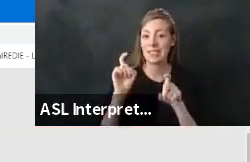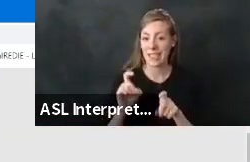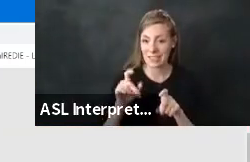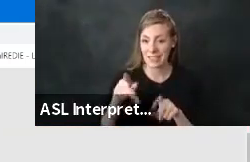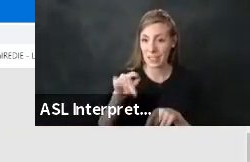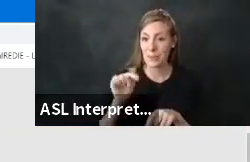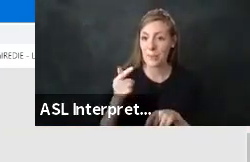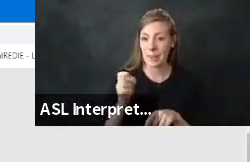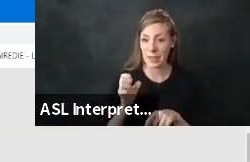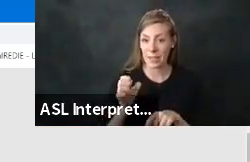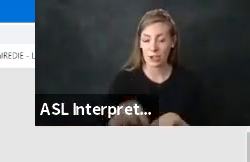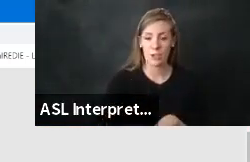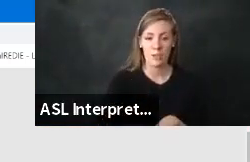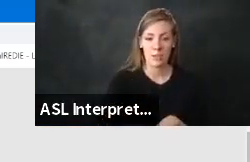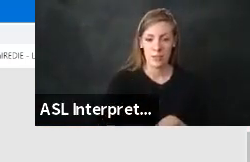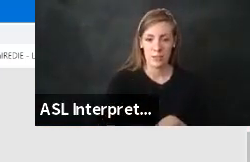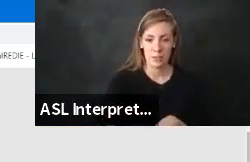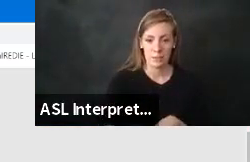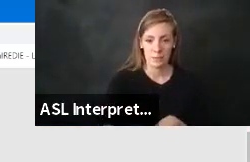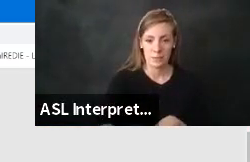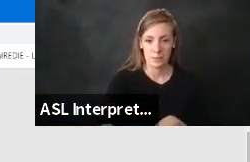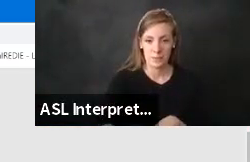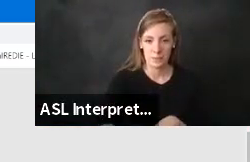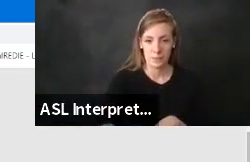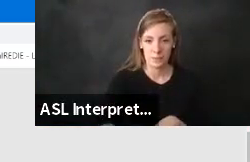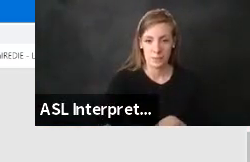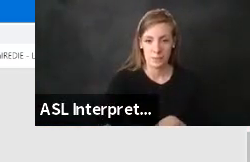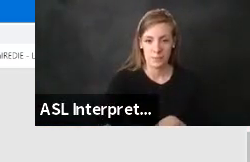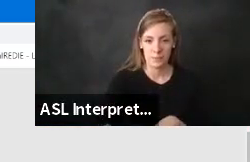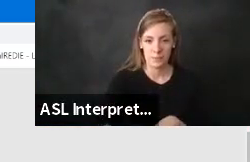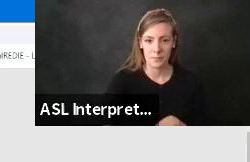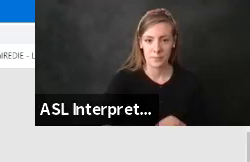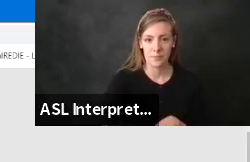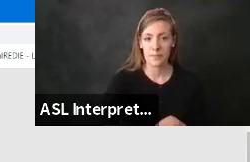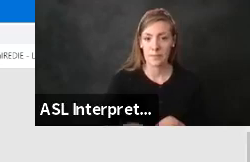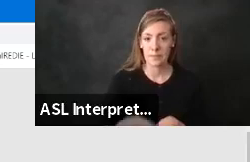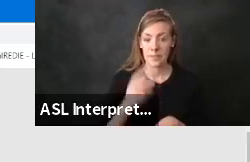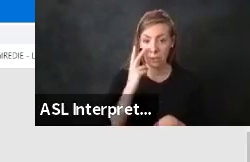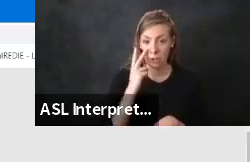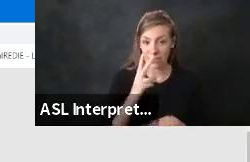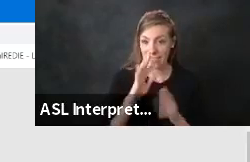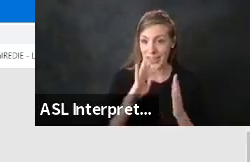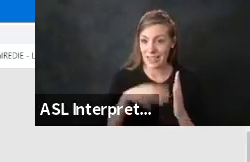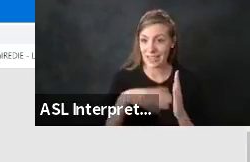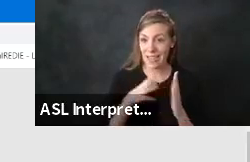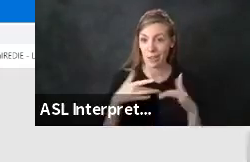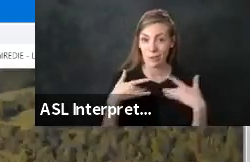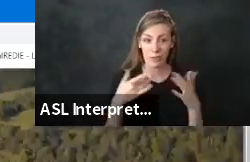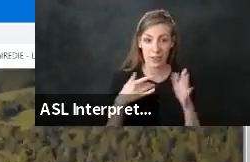If you scroll down and expand this plus sign, you can see a calendar of events. If you click on this link here,